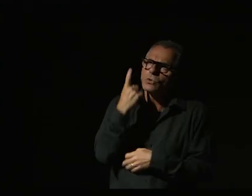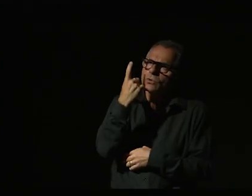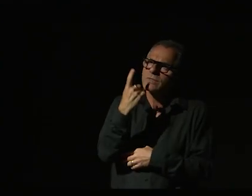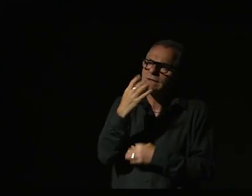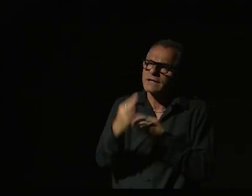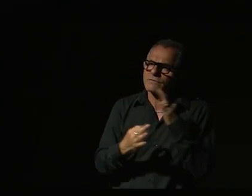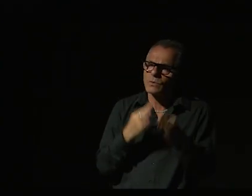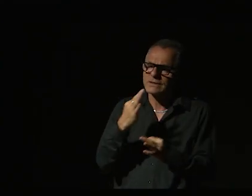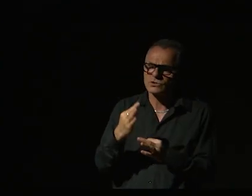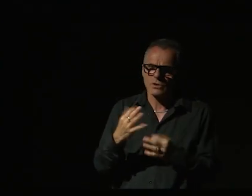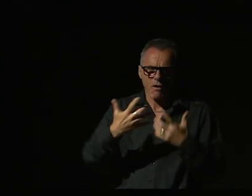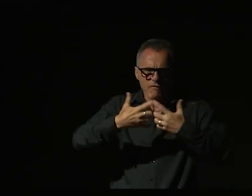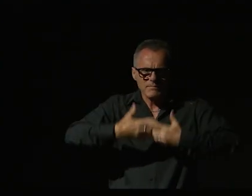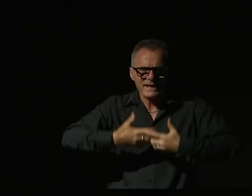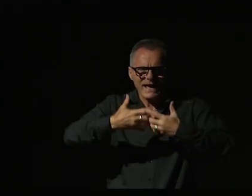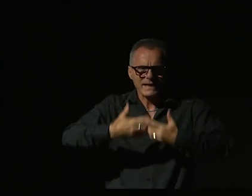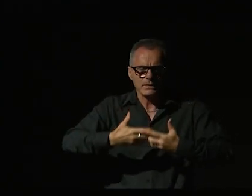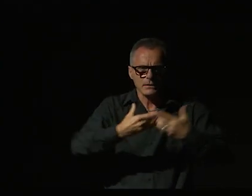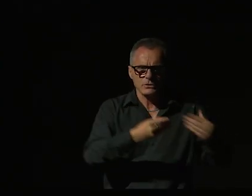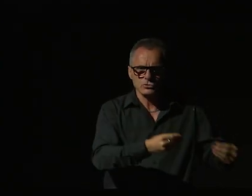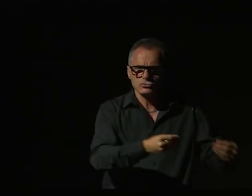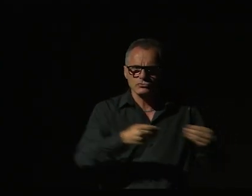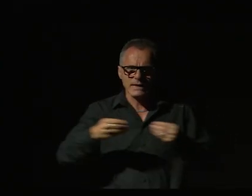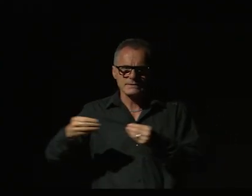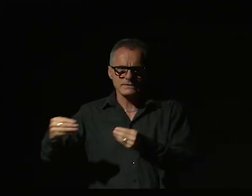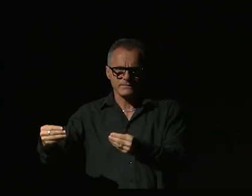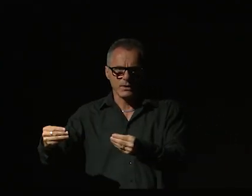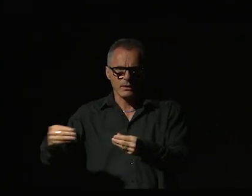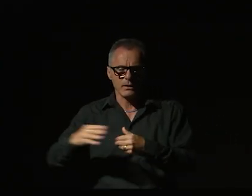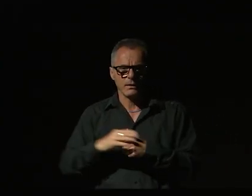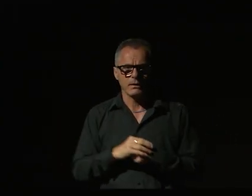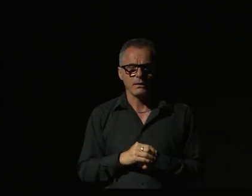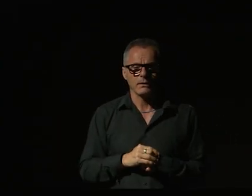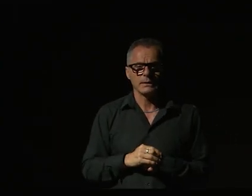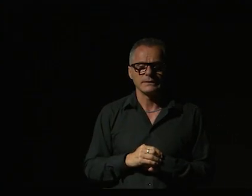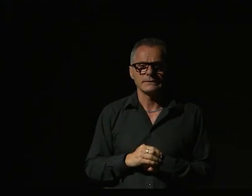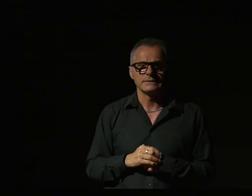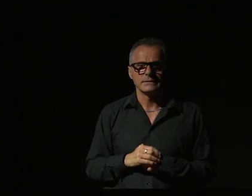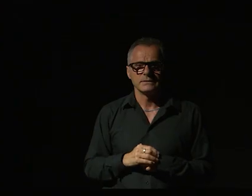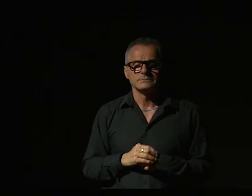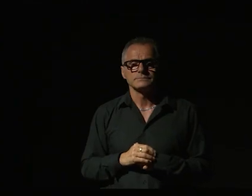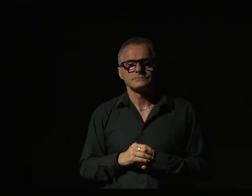of a mechanical transfer. So you design a true to life model